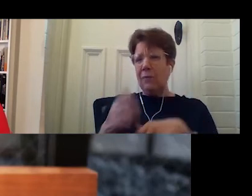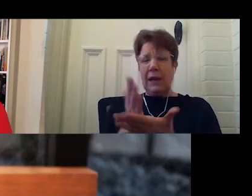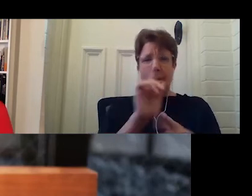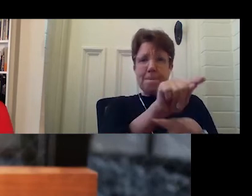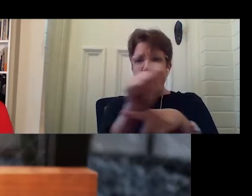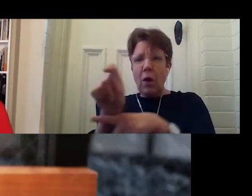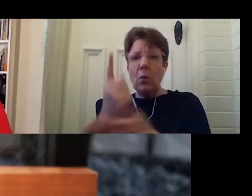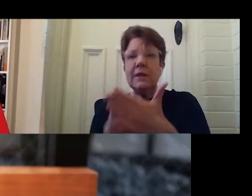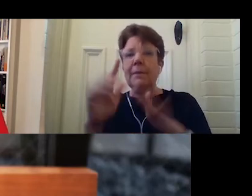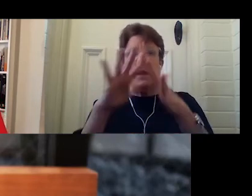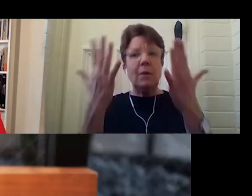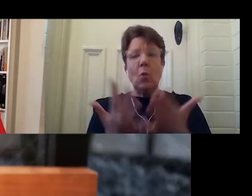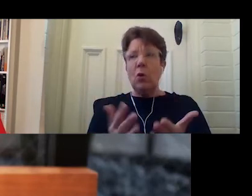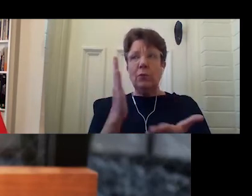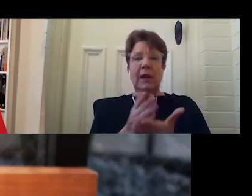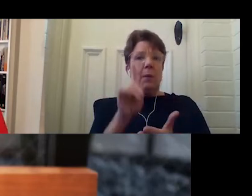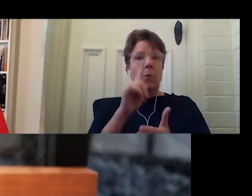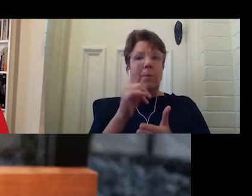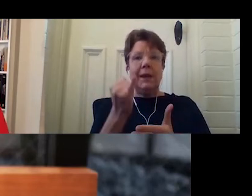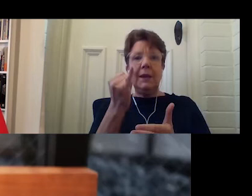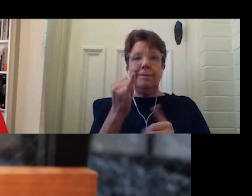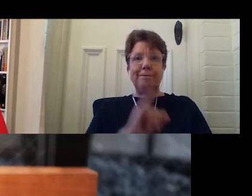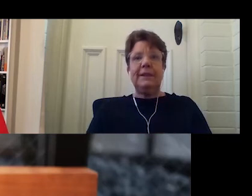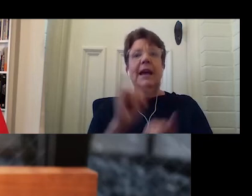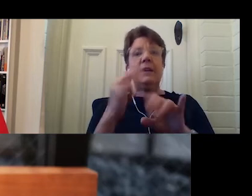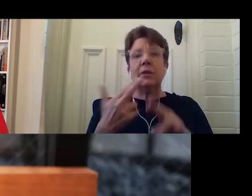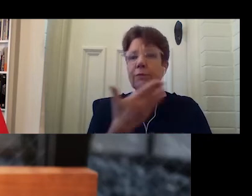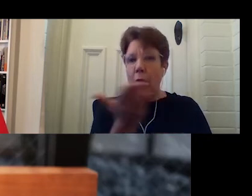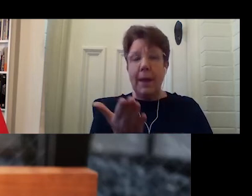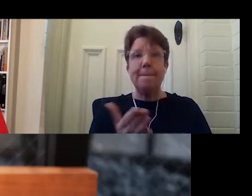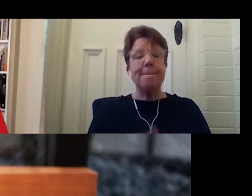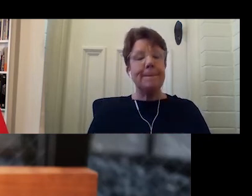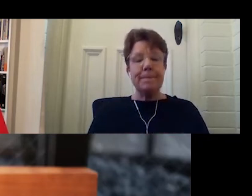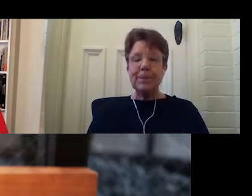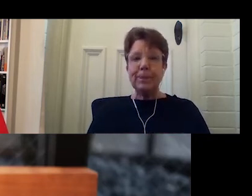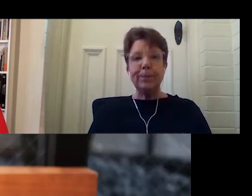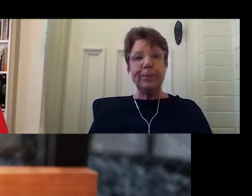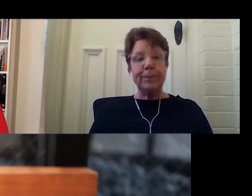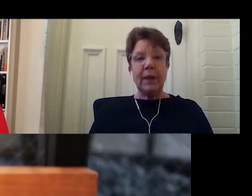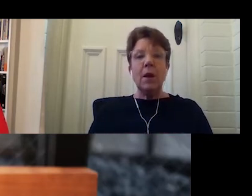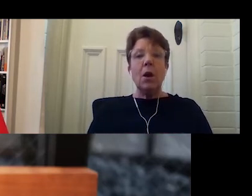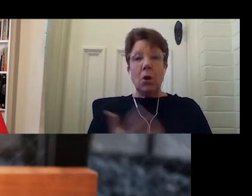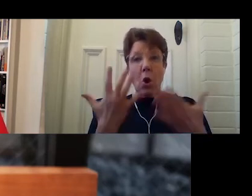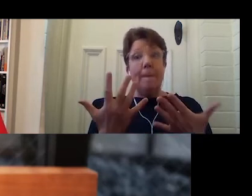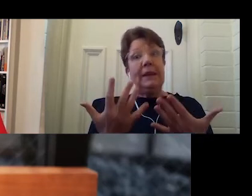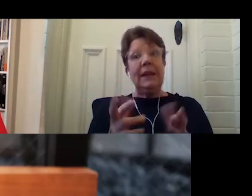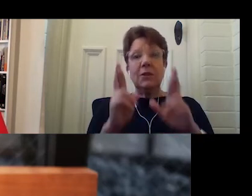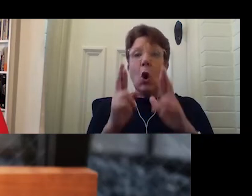so at their peril. It is really common to hope that ignoring these